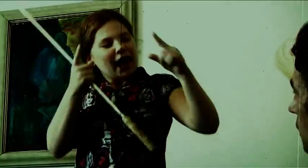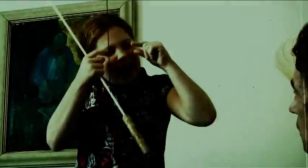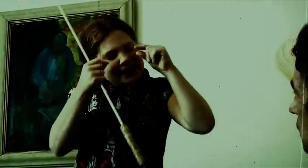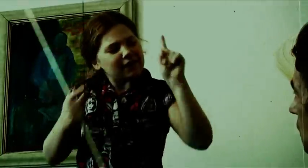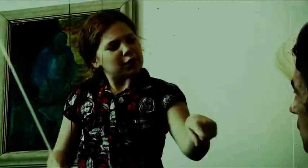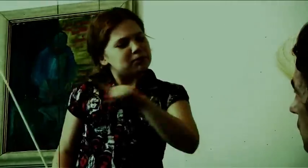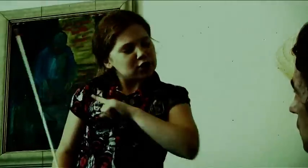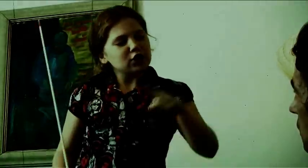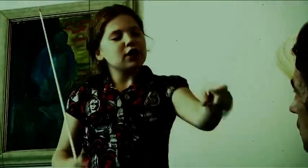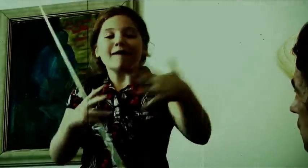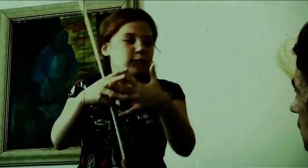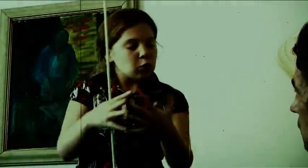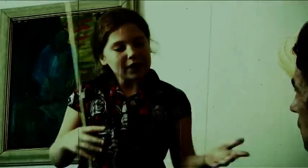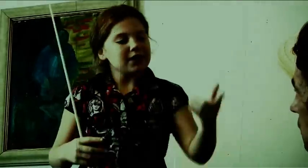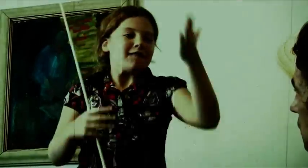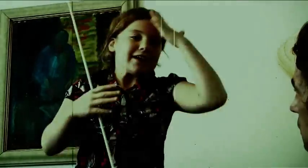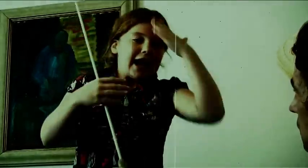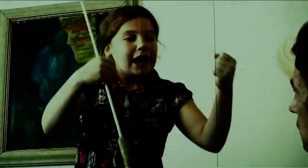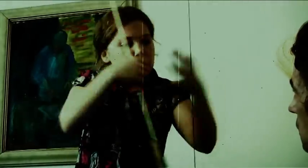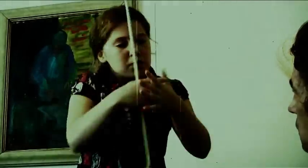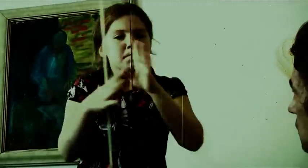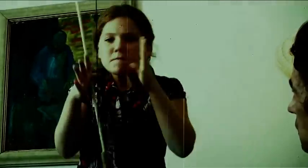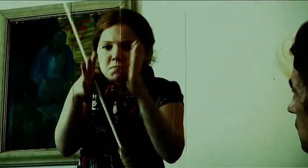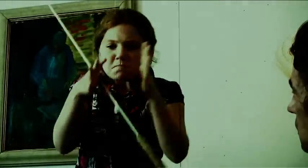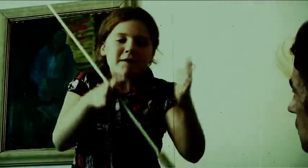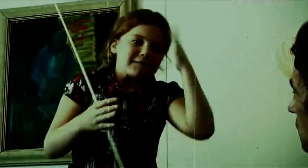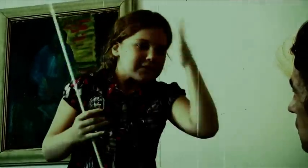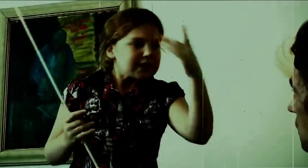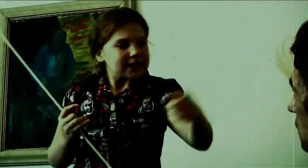You squint too much with you eyes, it doesn't works. It's about- assimilation, you don't have to be- overcareful you know.